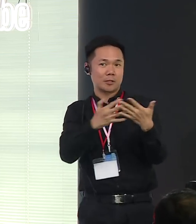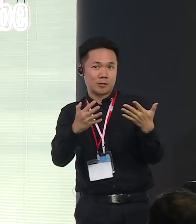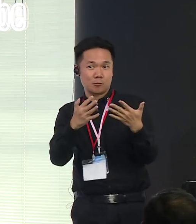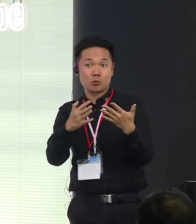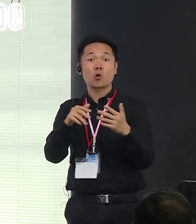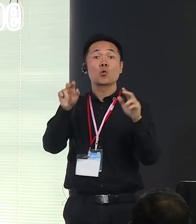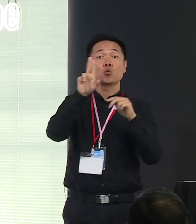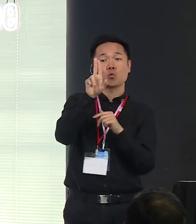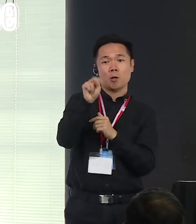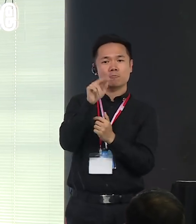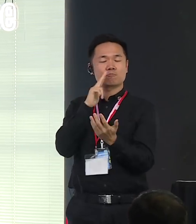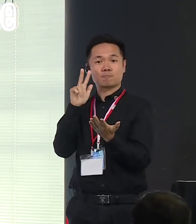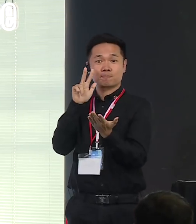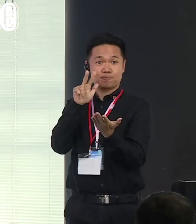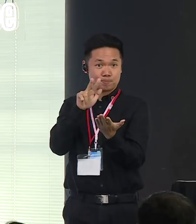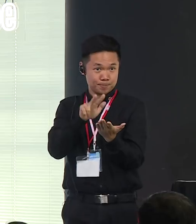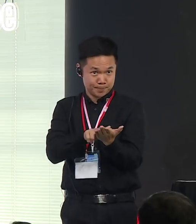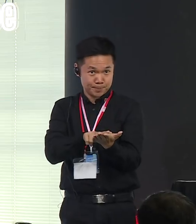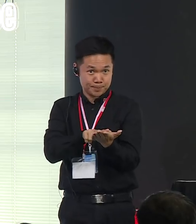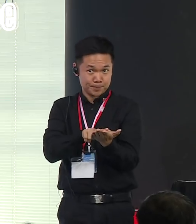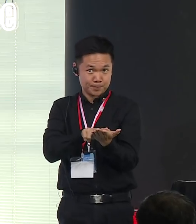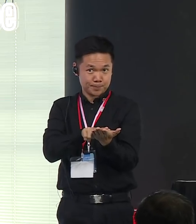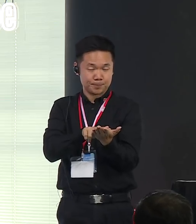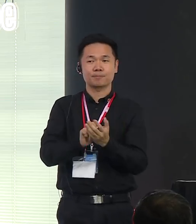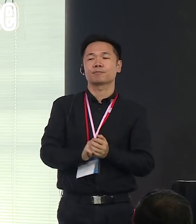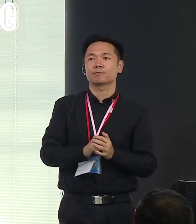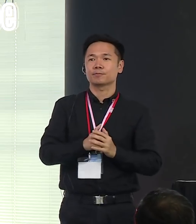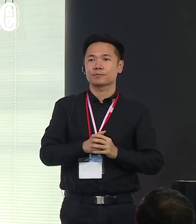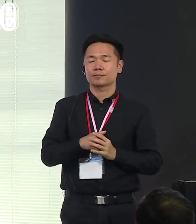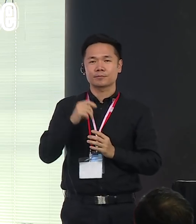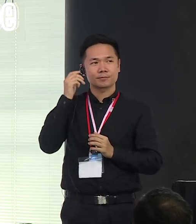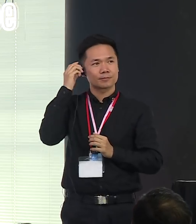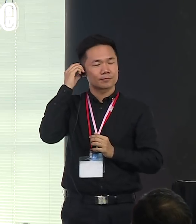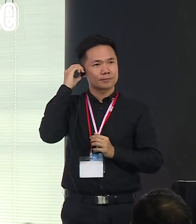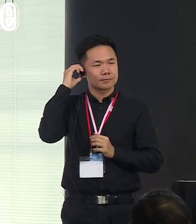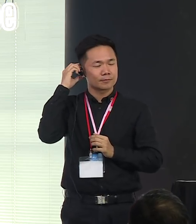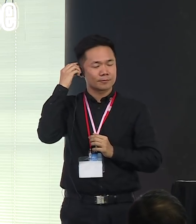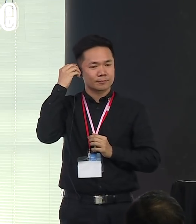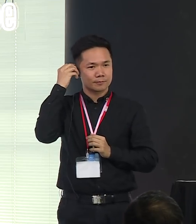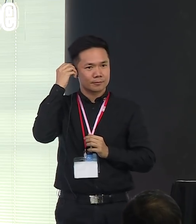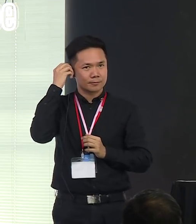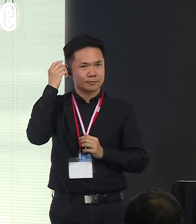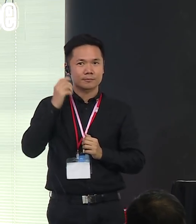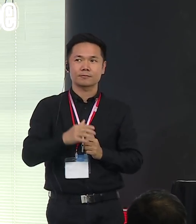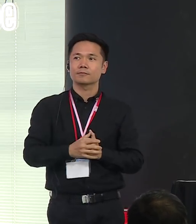Once again, my name is manabu Horii, for foreign affairs. Today, the 23rd of September, is international day of sign